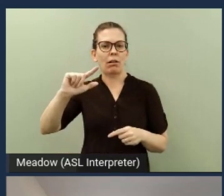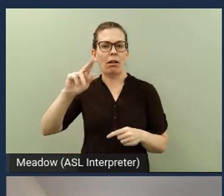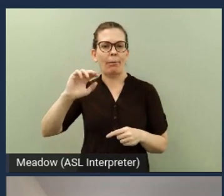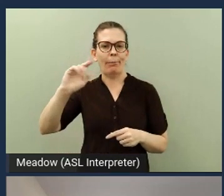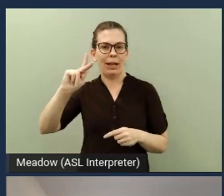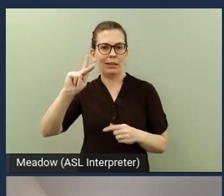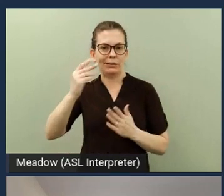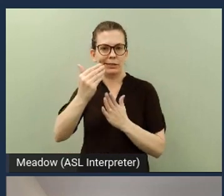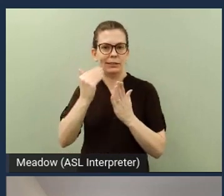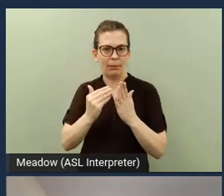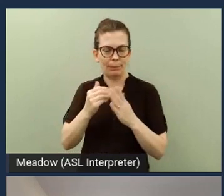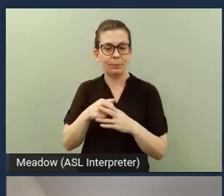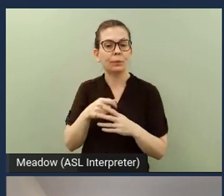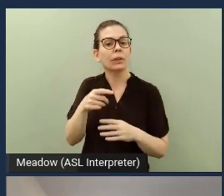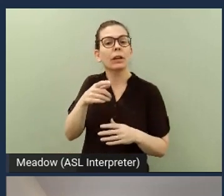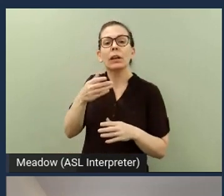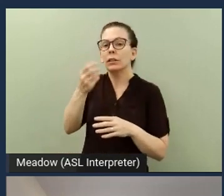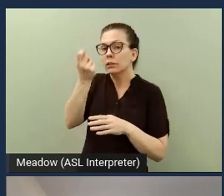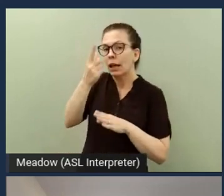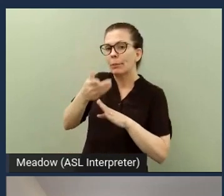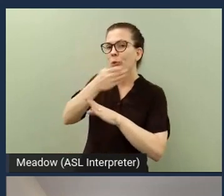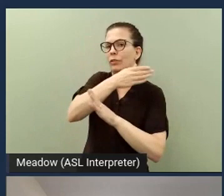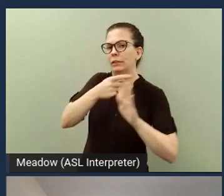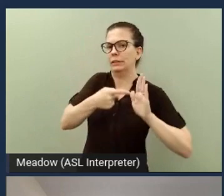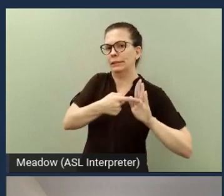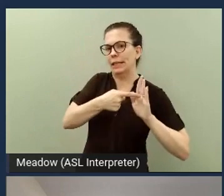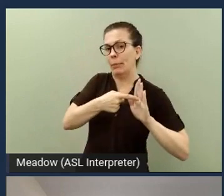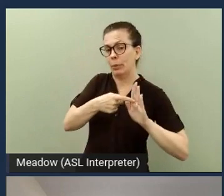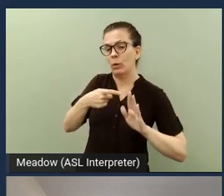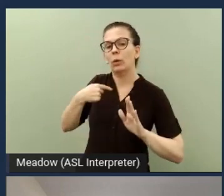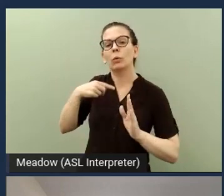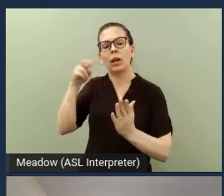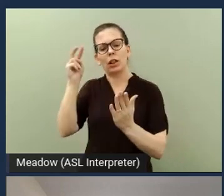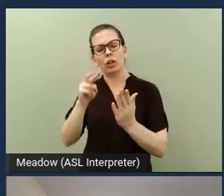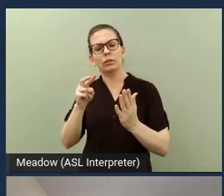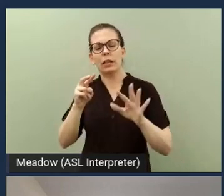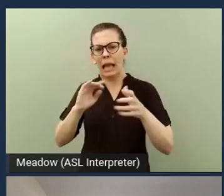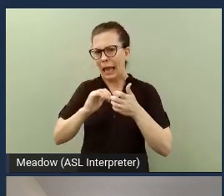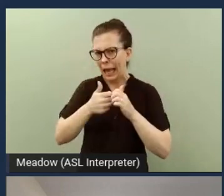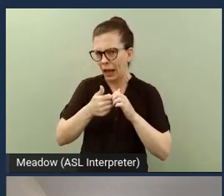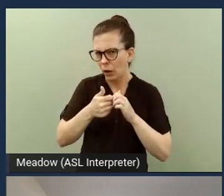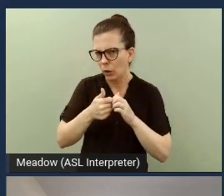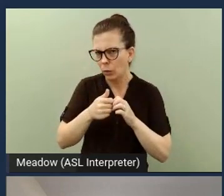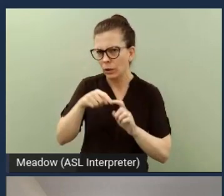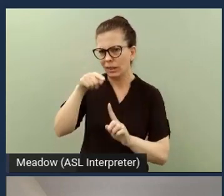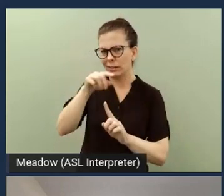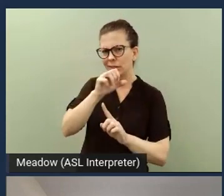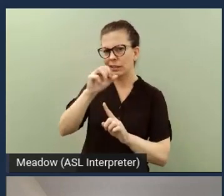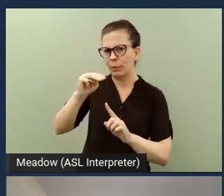and now in the previous example, we looked at, how do you extend a SageMaker Pipeline